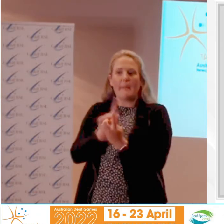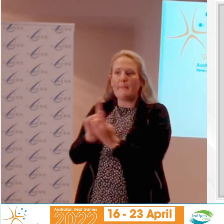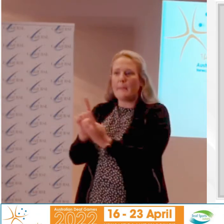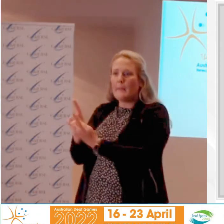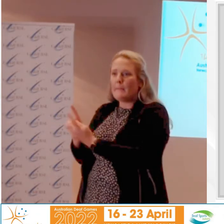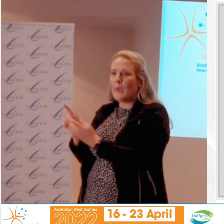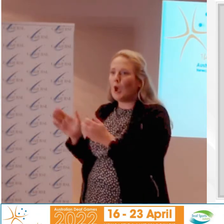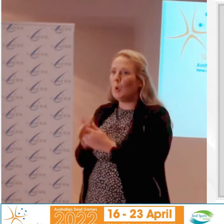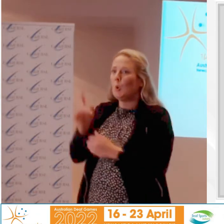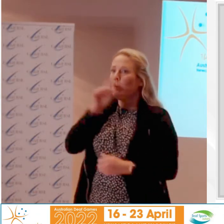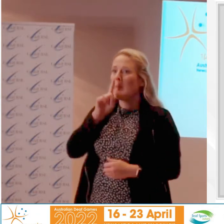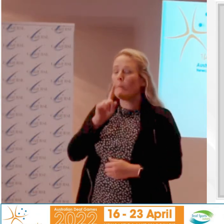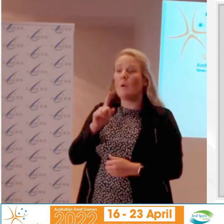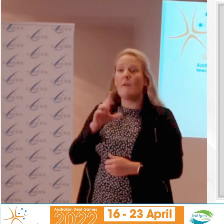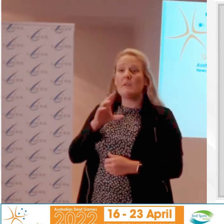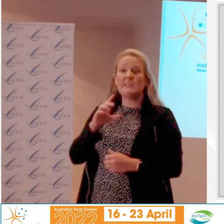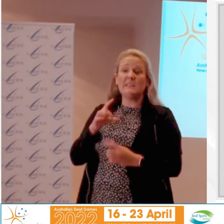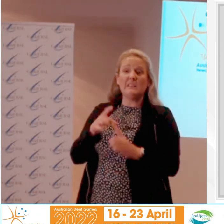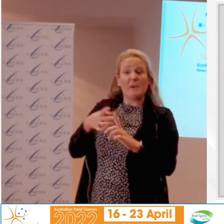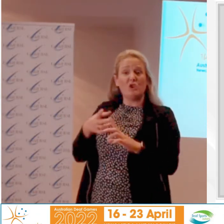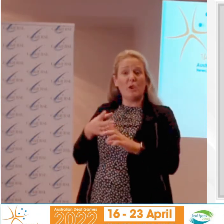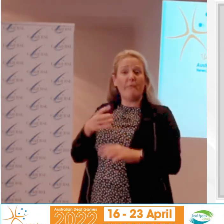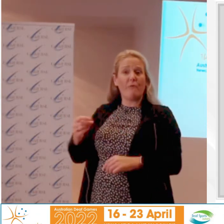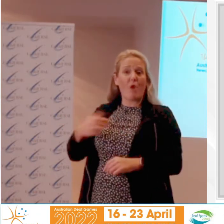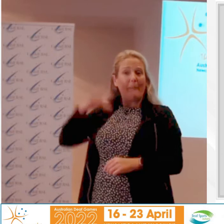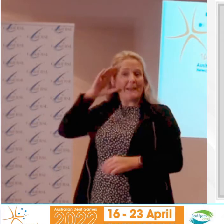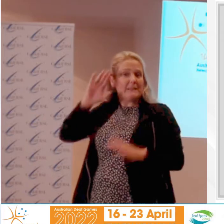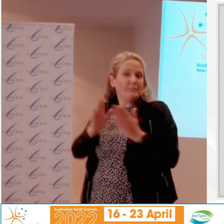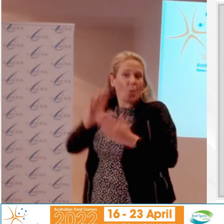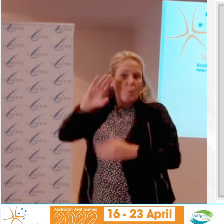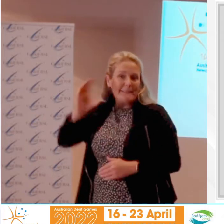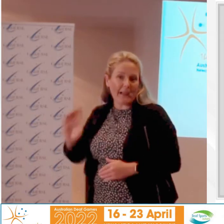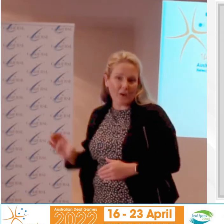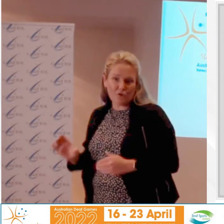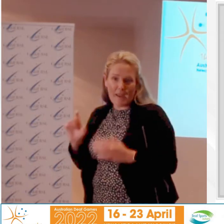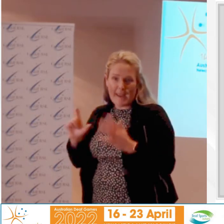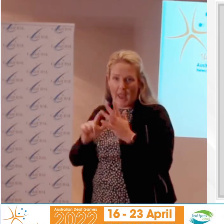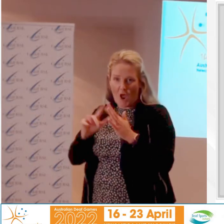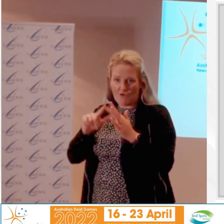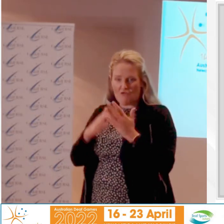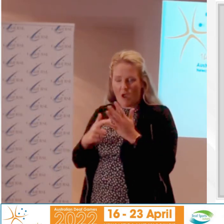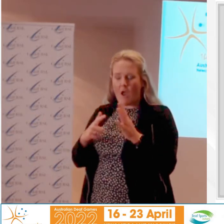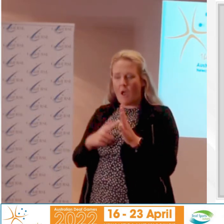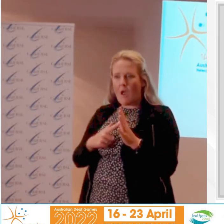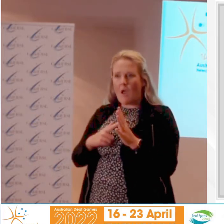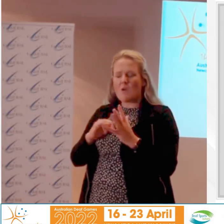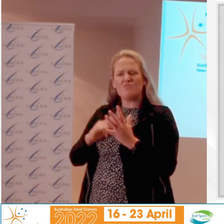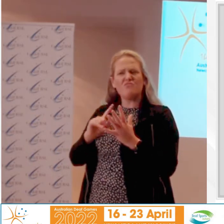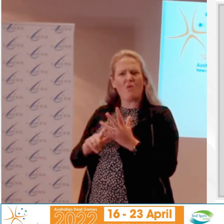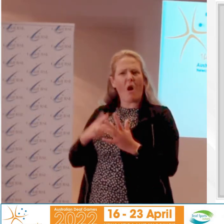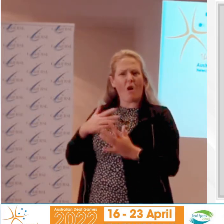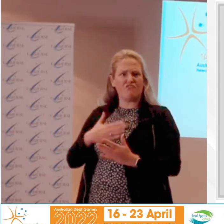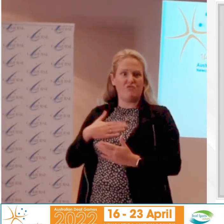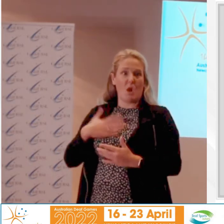and i was able to meet a lot of new people especially from smaller country towns and